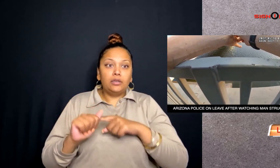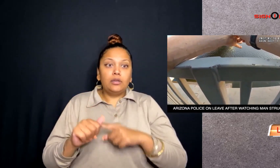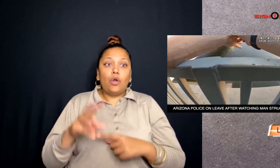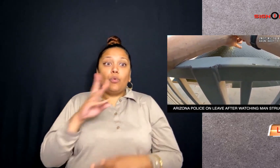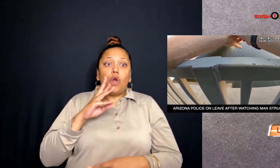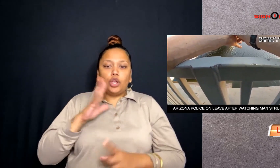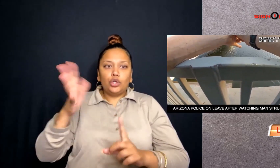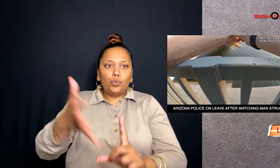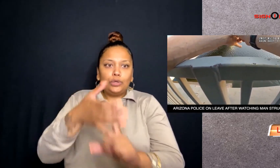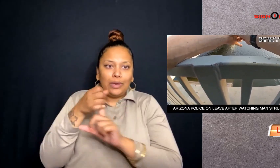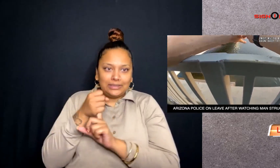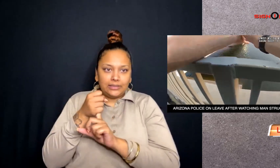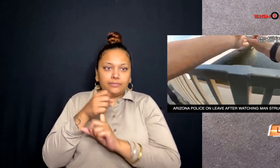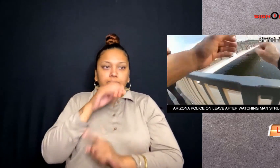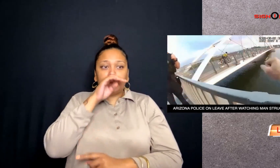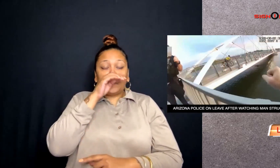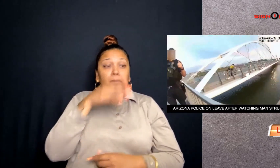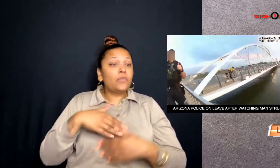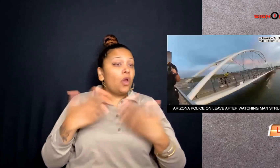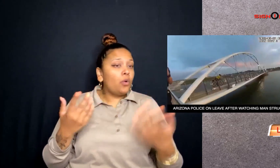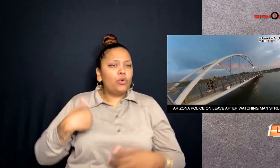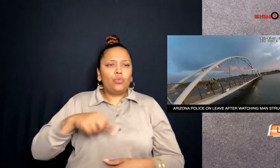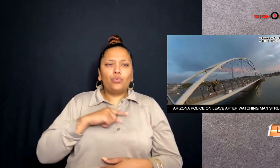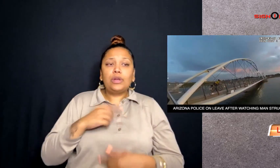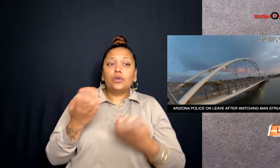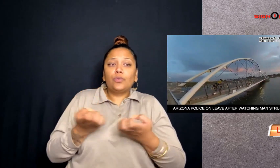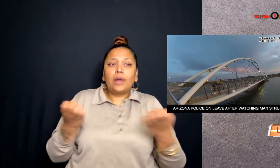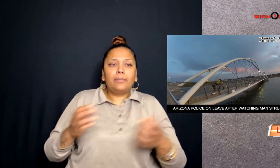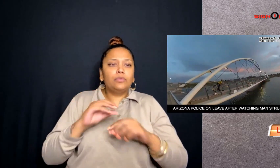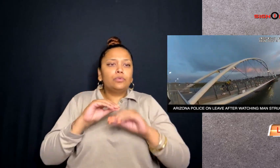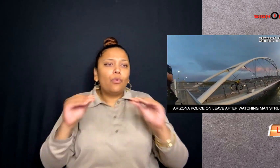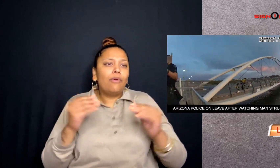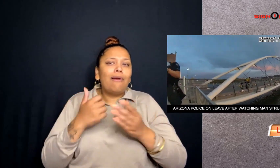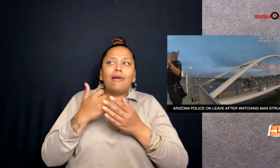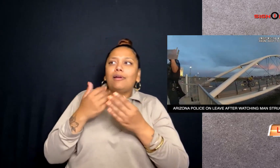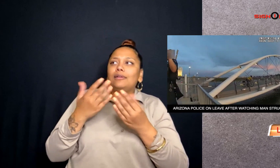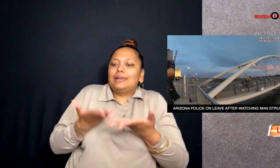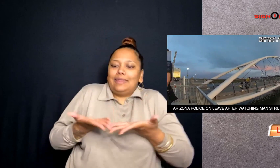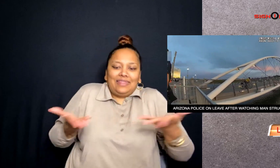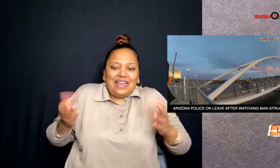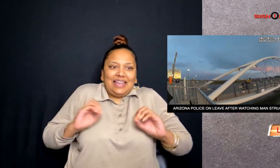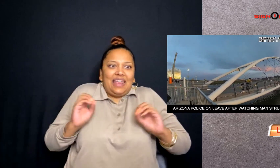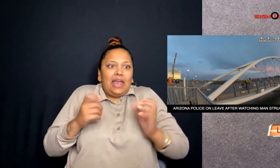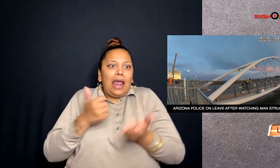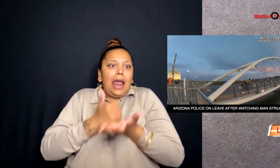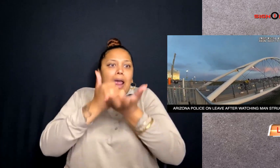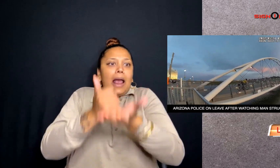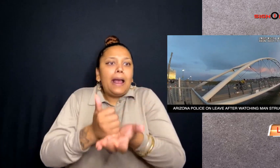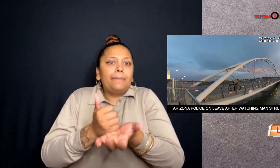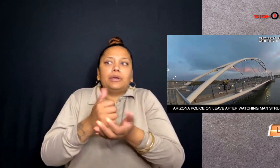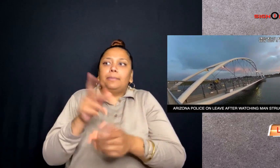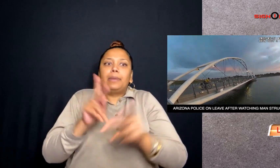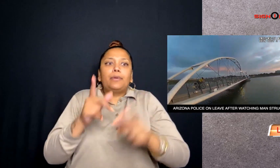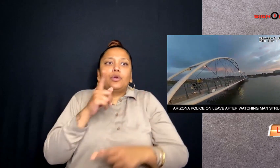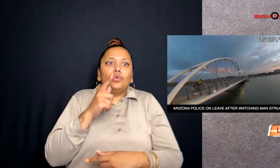Department receive no training and water rescues nor do we have equipment to help people at